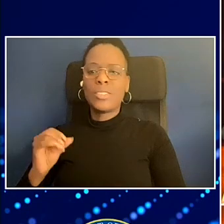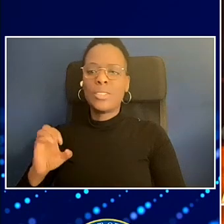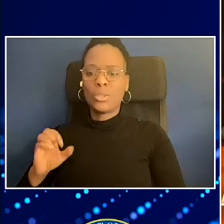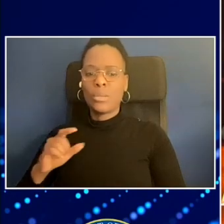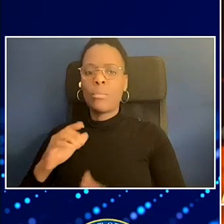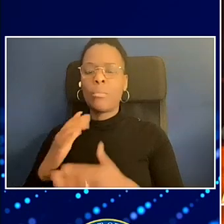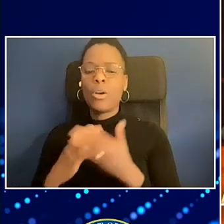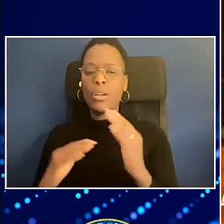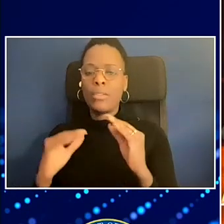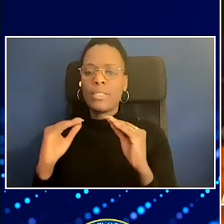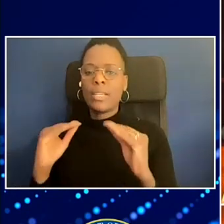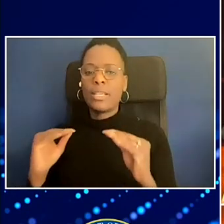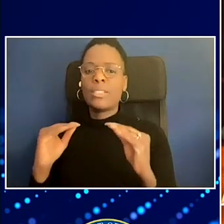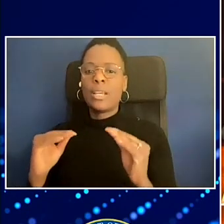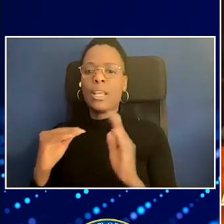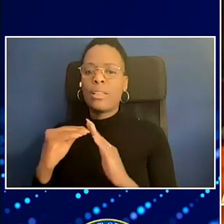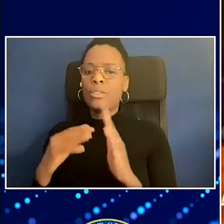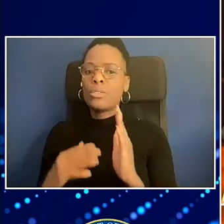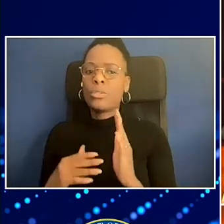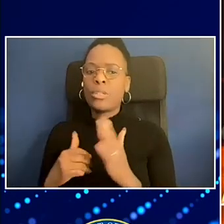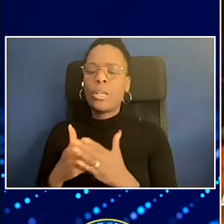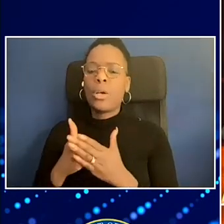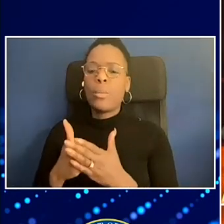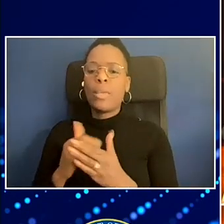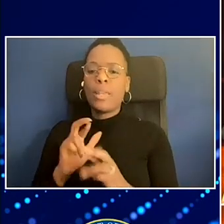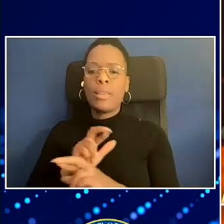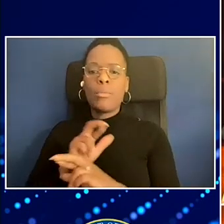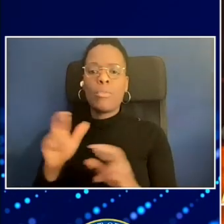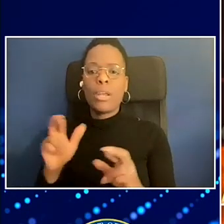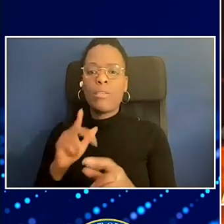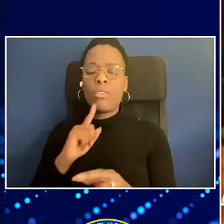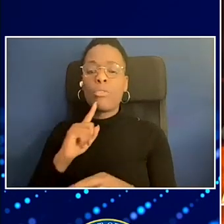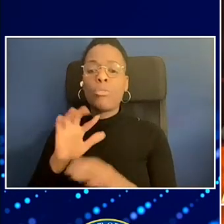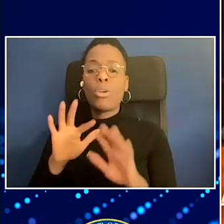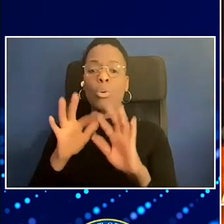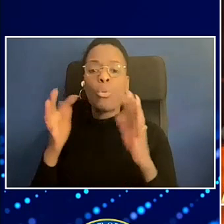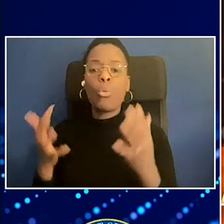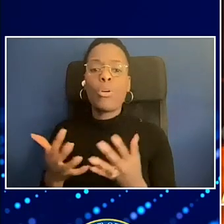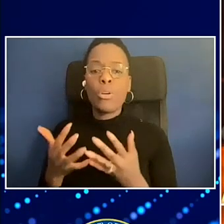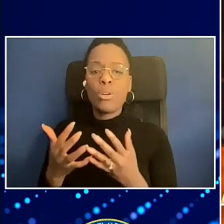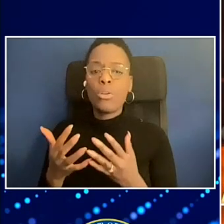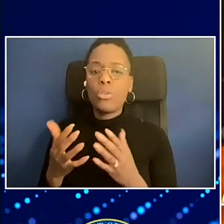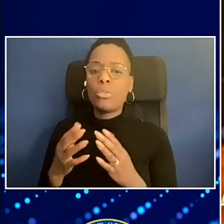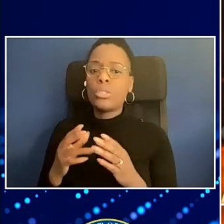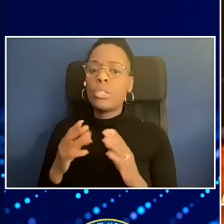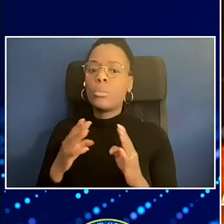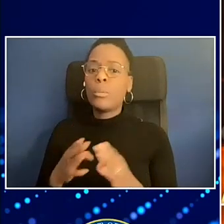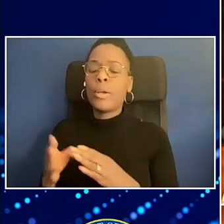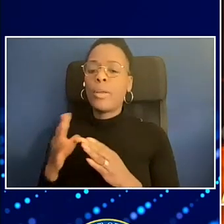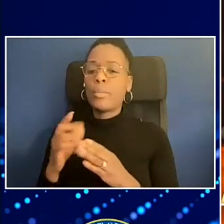their personal finances. Now, I know I'm going out of the scope a little here, but they know at any time to